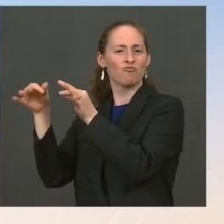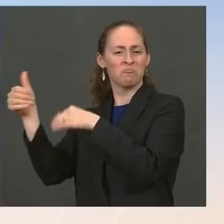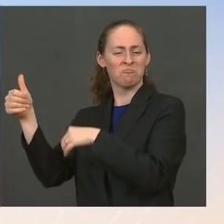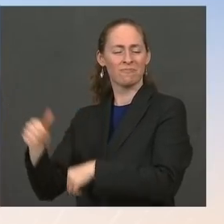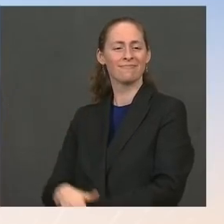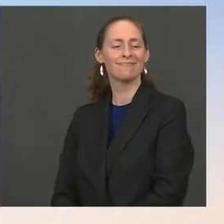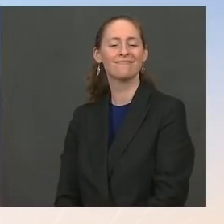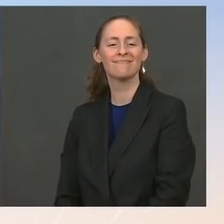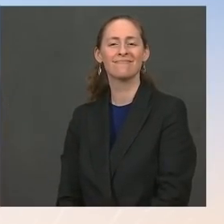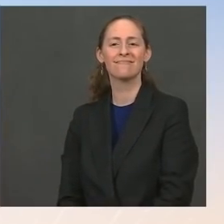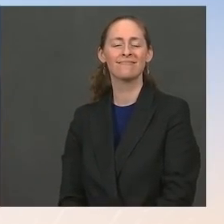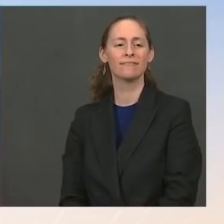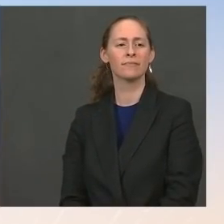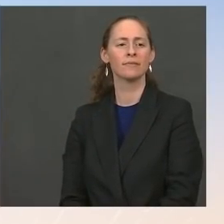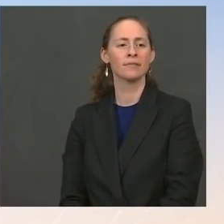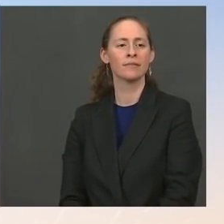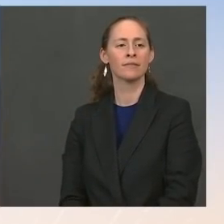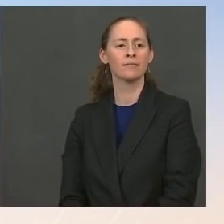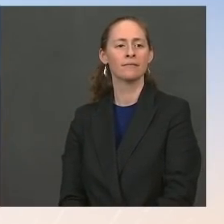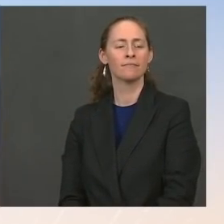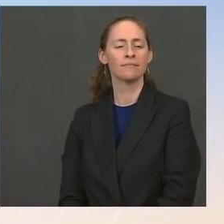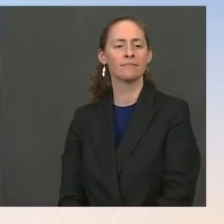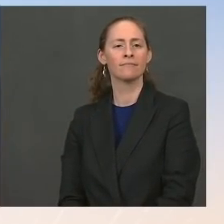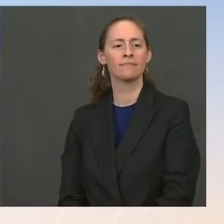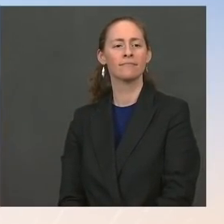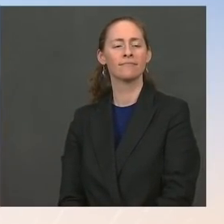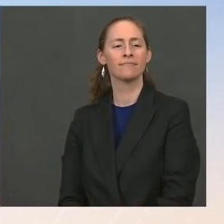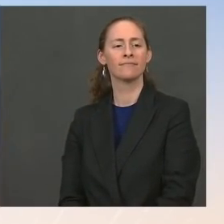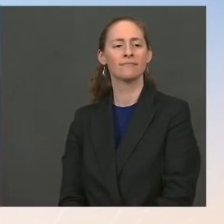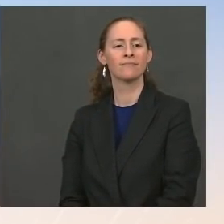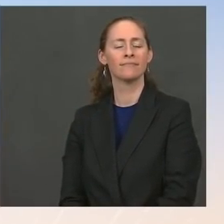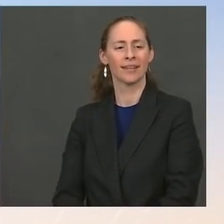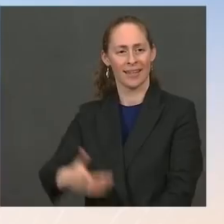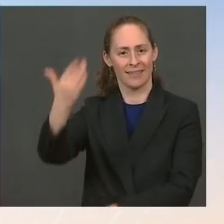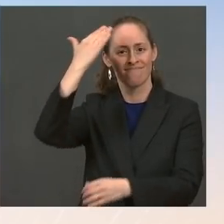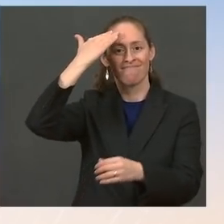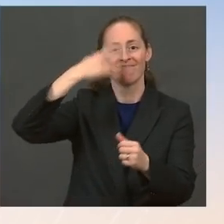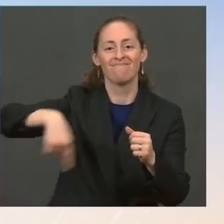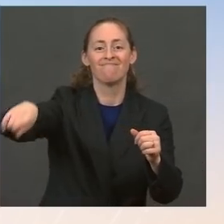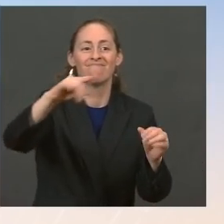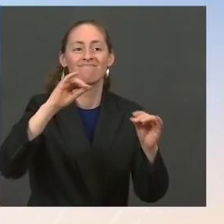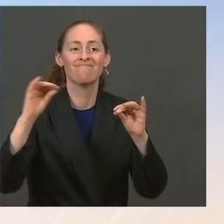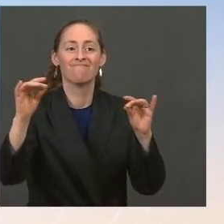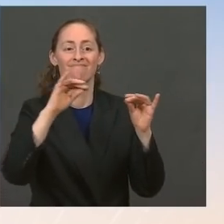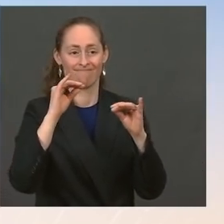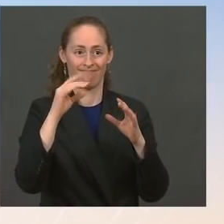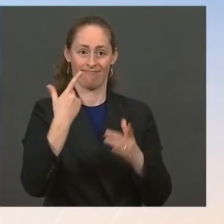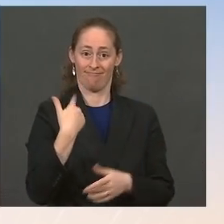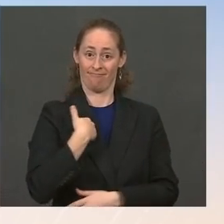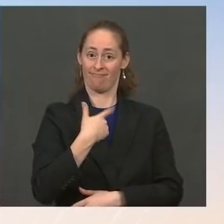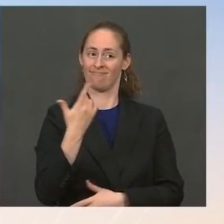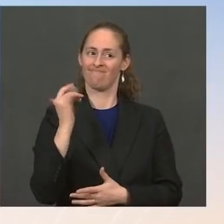and you didn't ask me exactly this, but I know other people have been talking about this and, as a woman myself, I will note that, you know, the President,